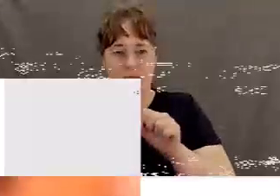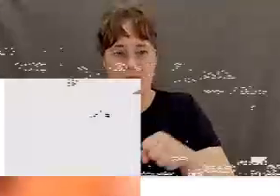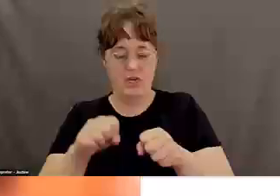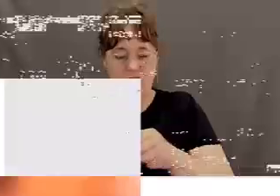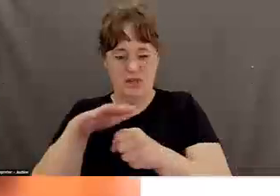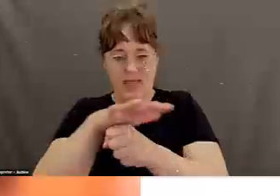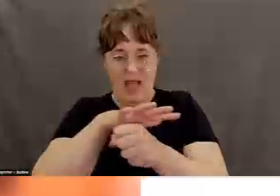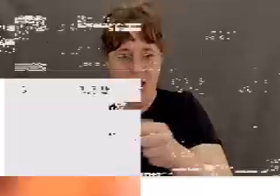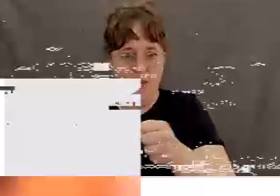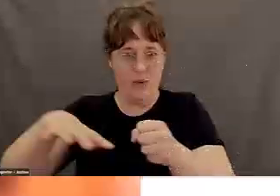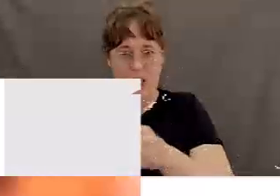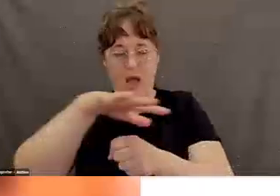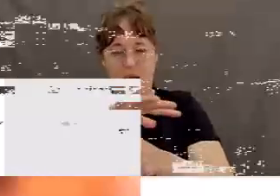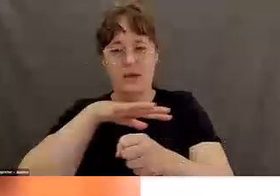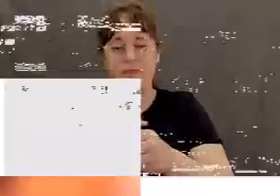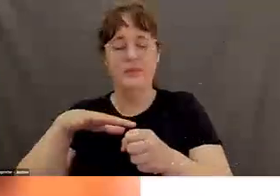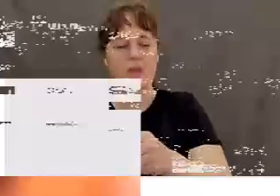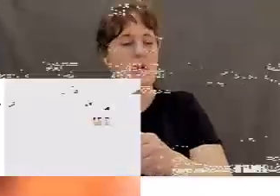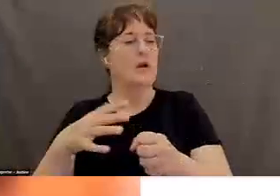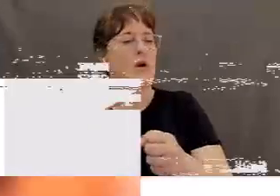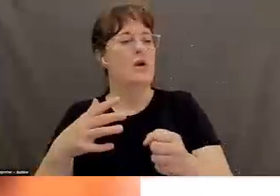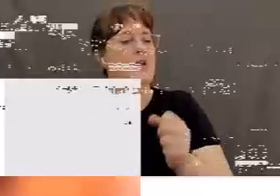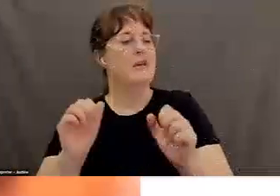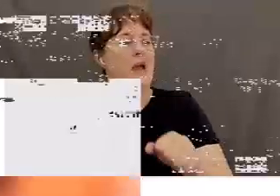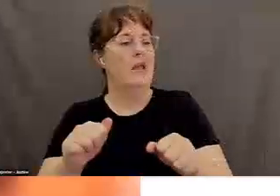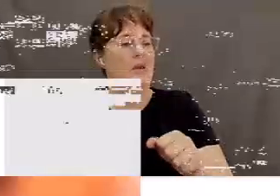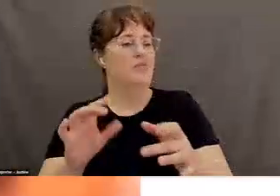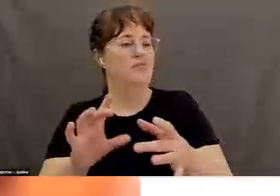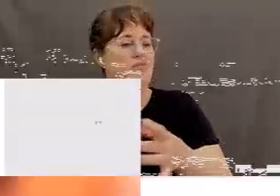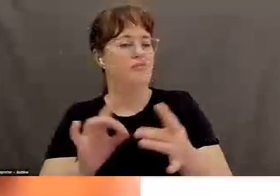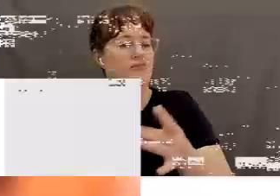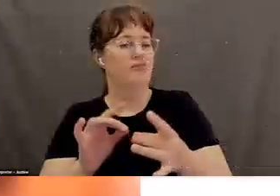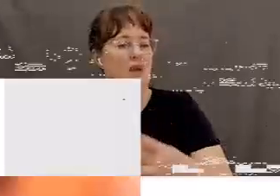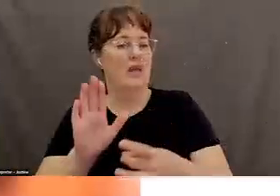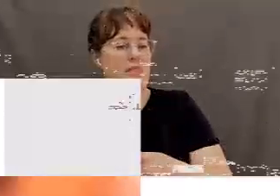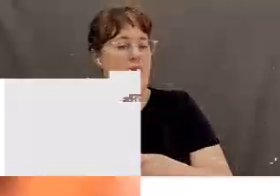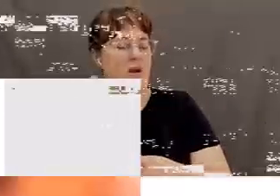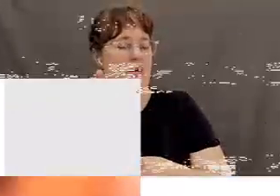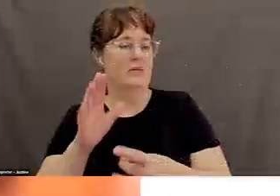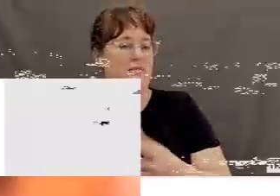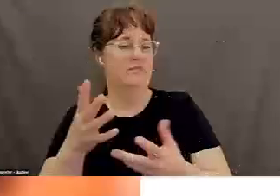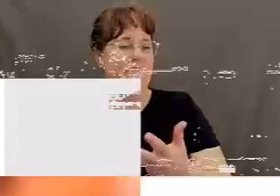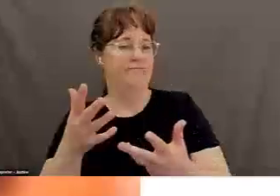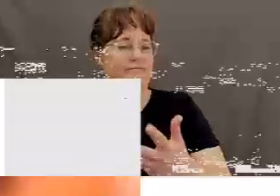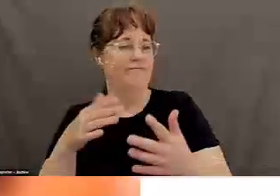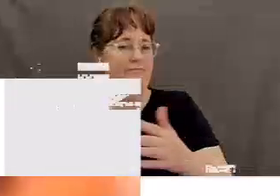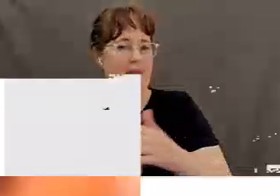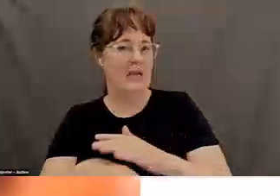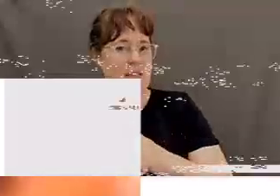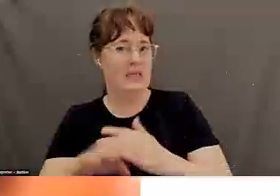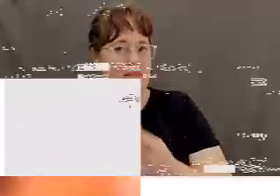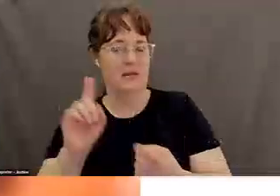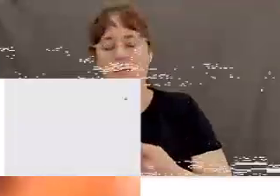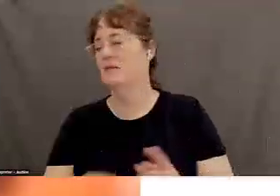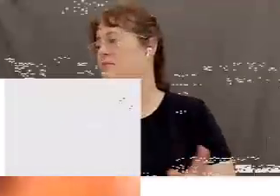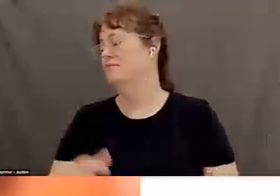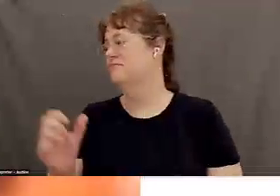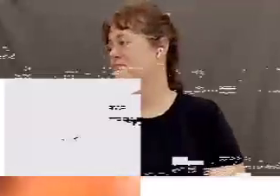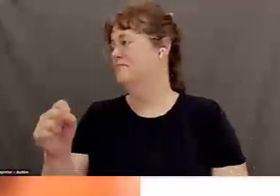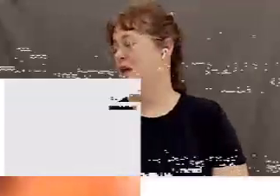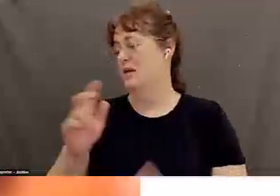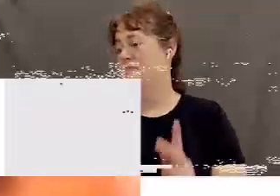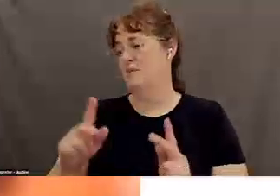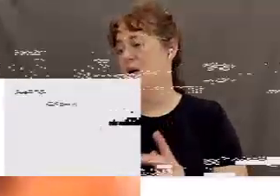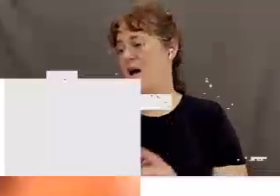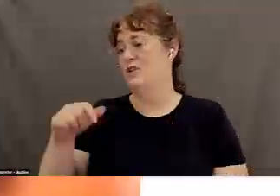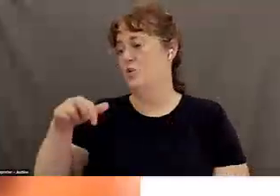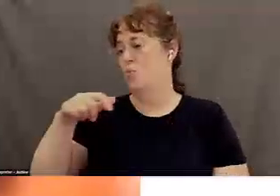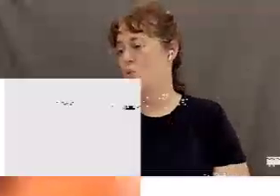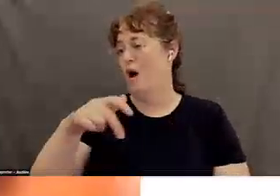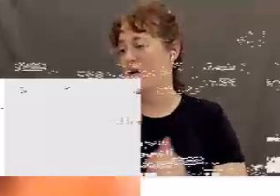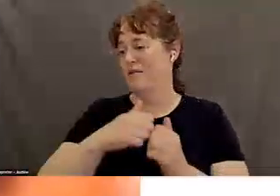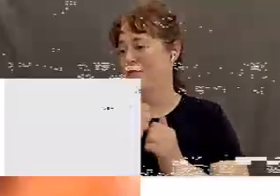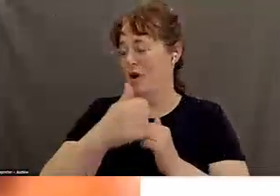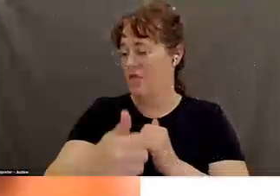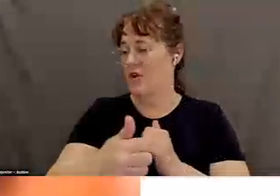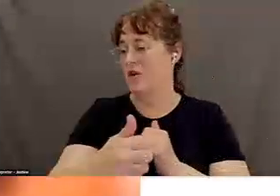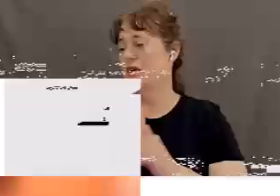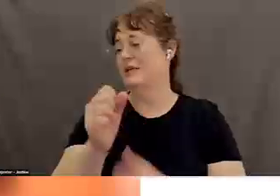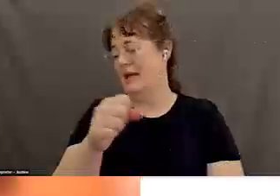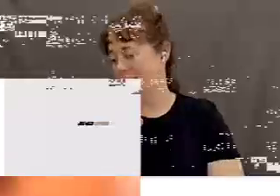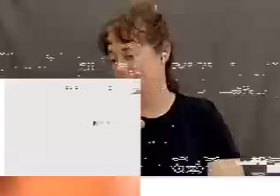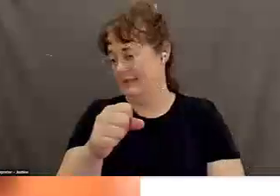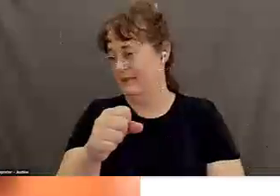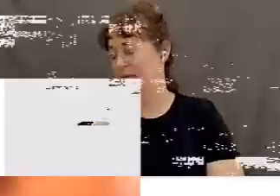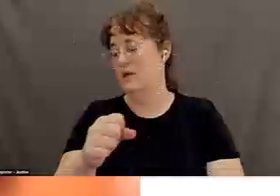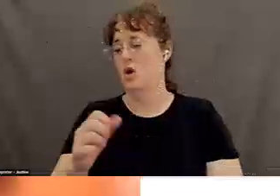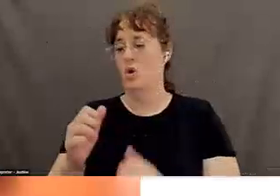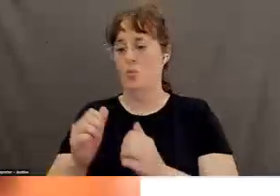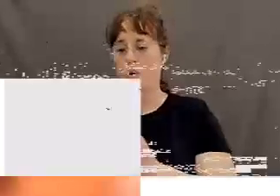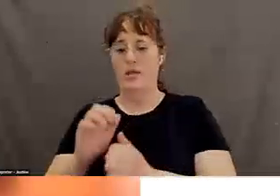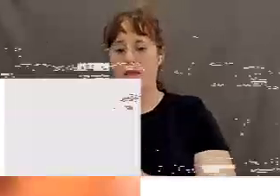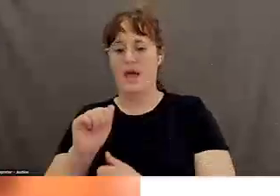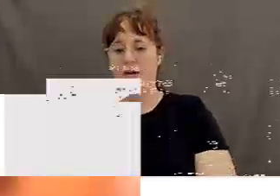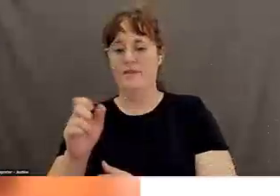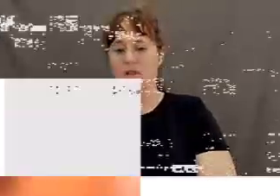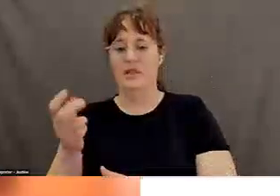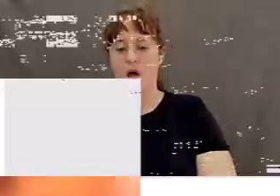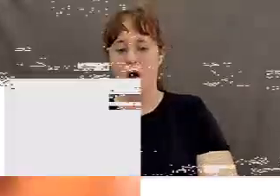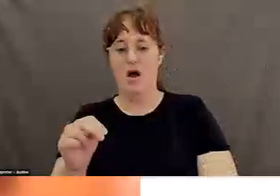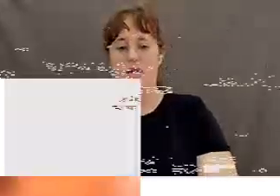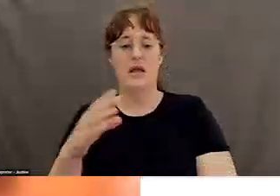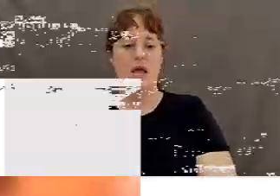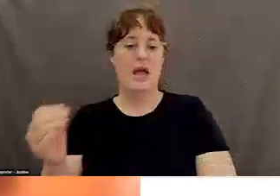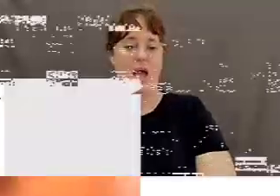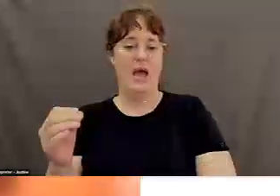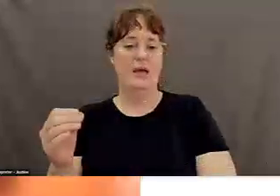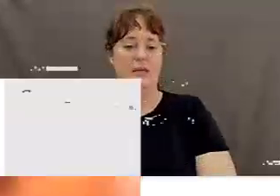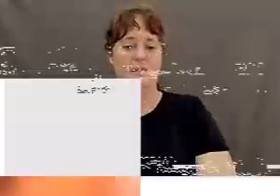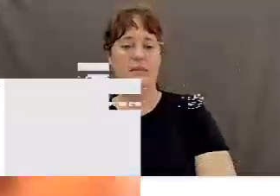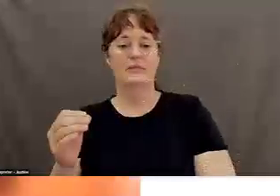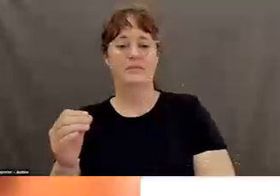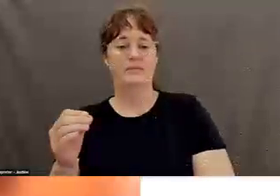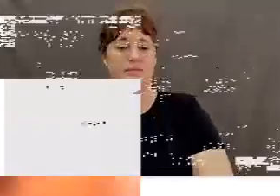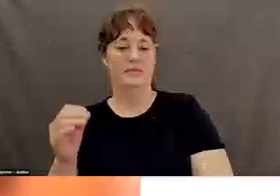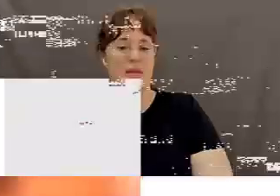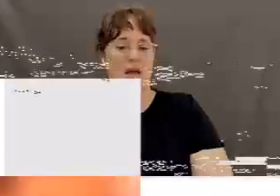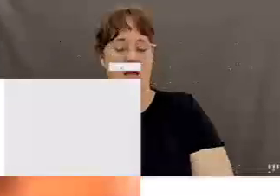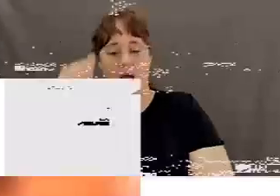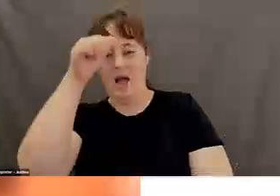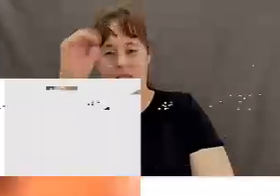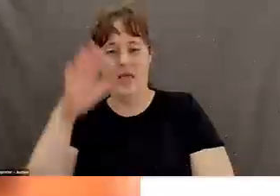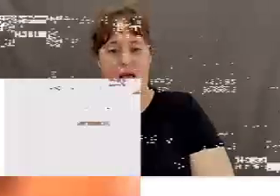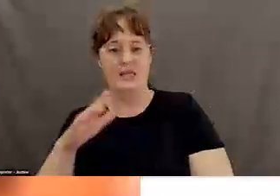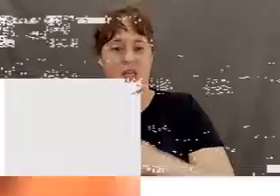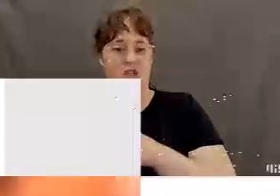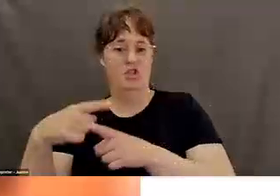Boardroom: their access to other stations. Yeah, so I think some of those folks would certainly have a longer walk to the station. With the Avalon, Delridge, and Alaska Junction stations, there are some overlapping walk sheds, and there's also good bus connectivity, and as Metro restructures their program.